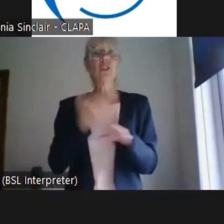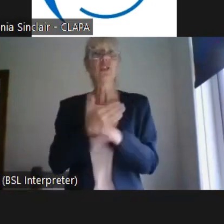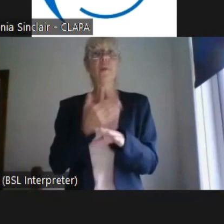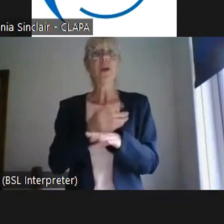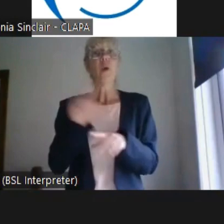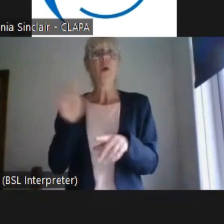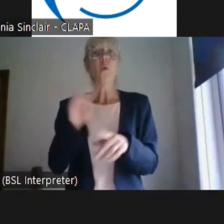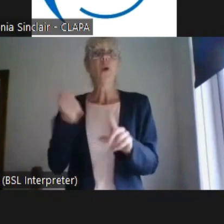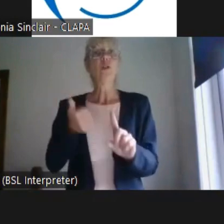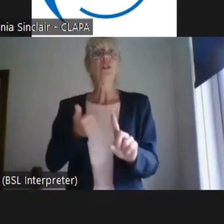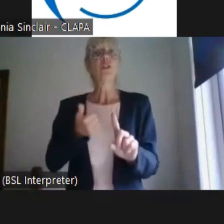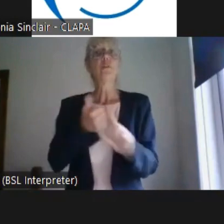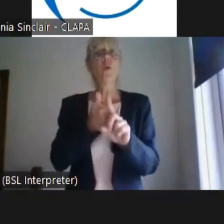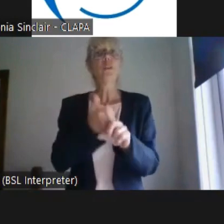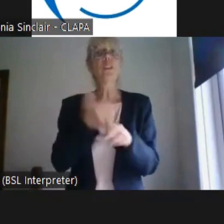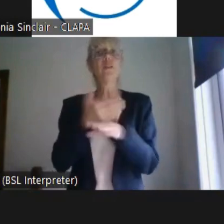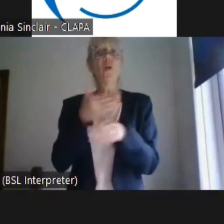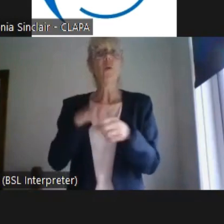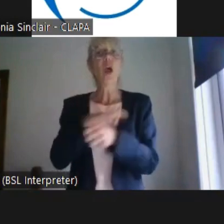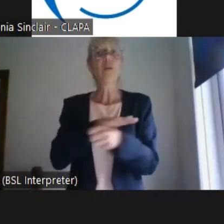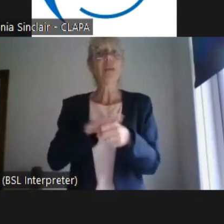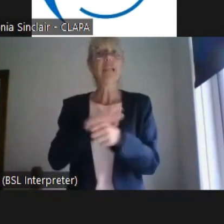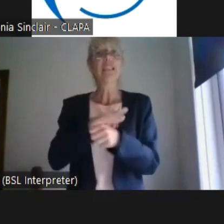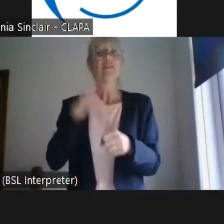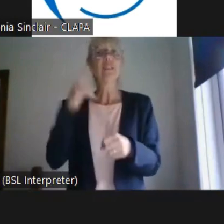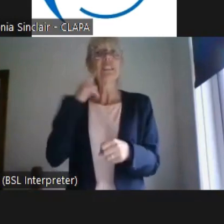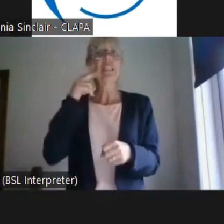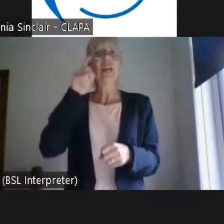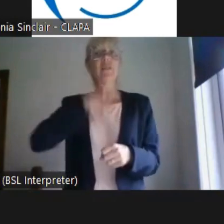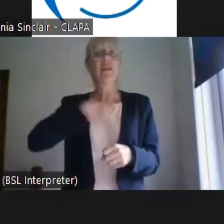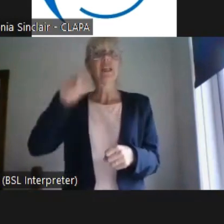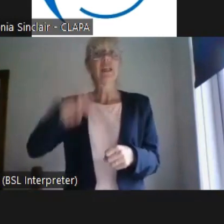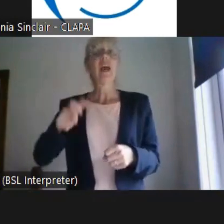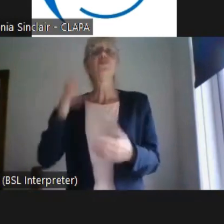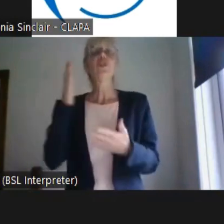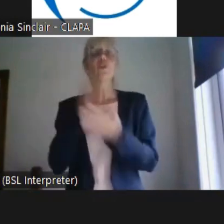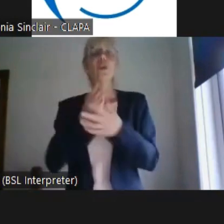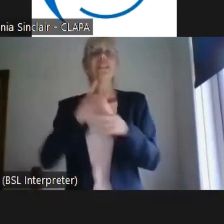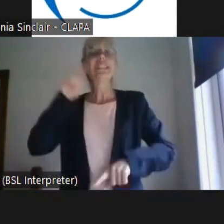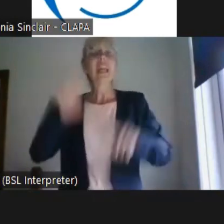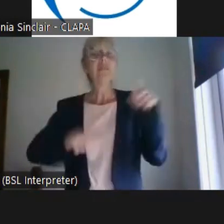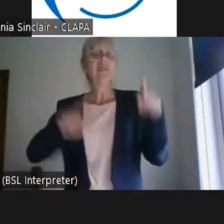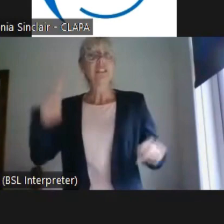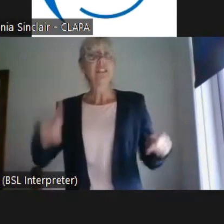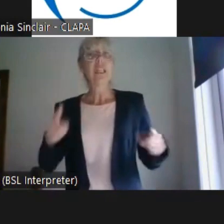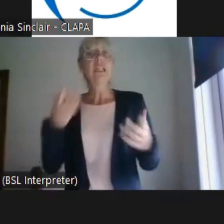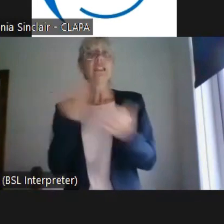deaf people I'm sure this differs depending on the job someone has but I was wondering